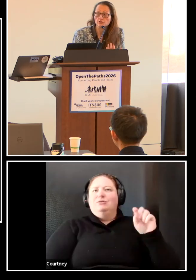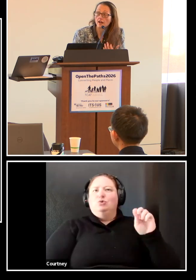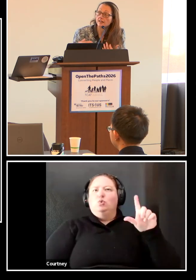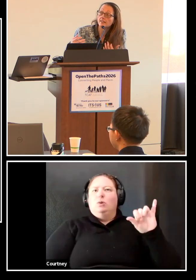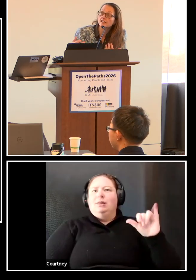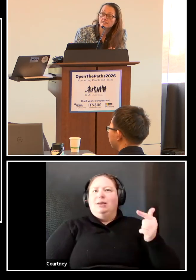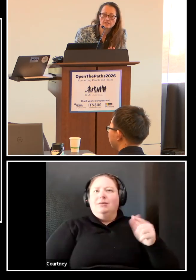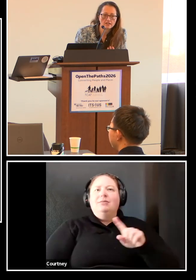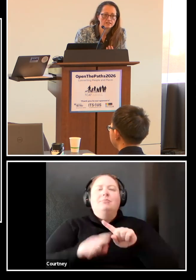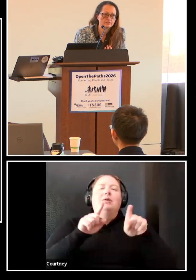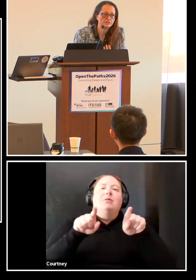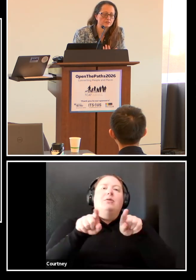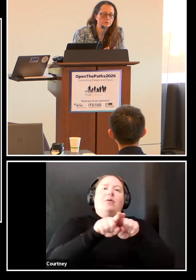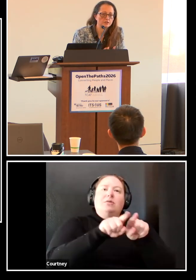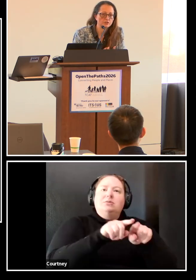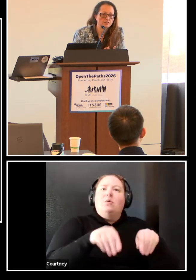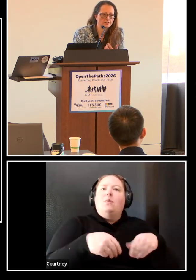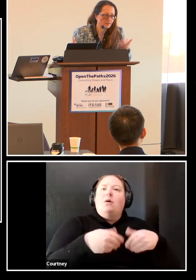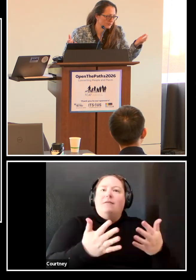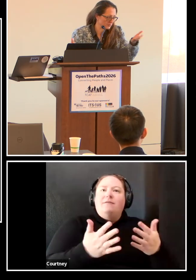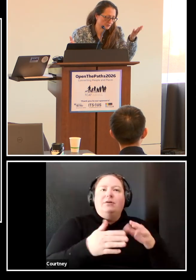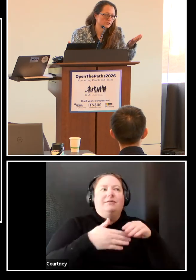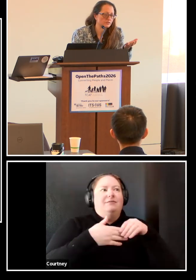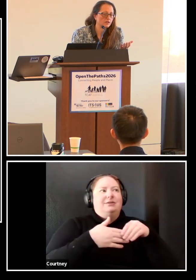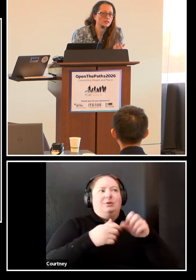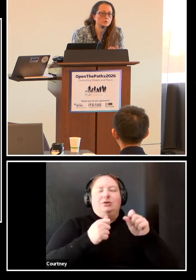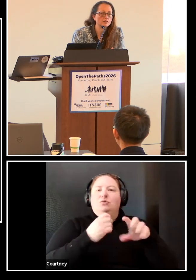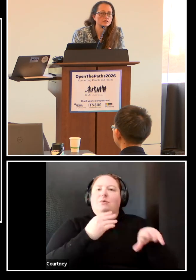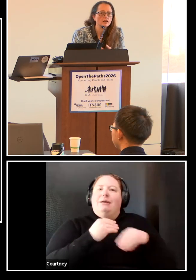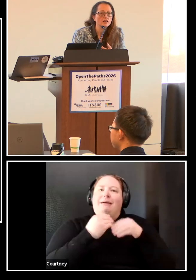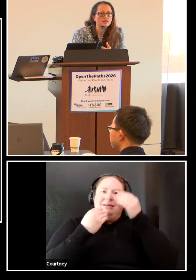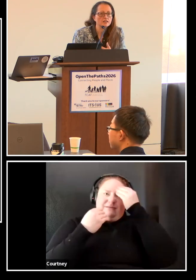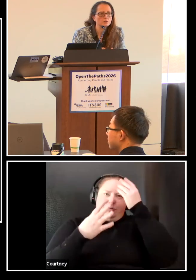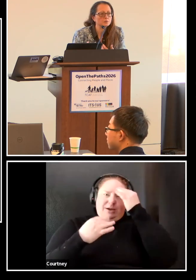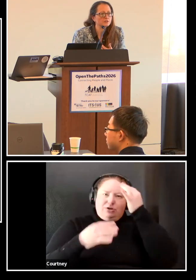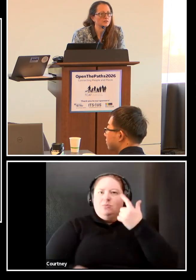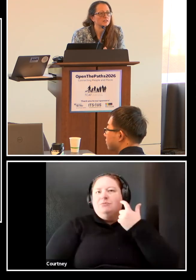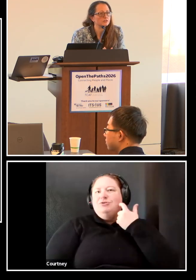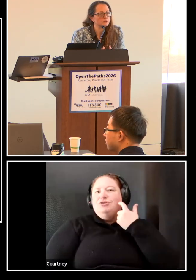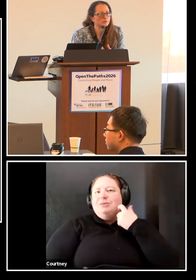to add in the kind of information that we were just talking about that would provide you with